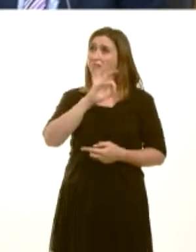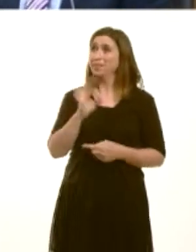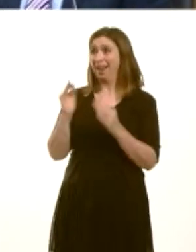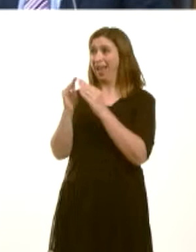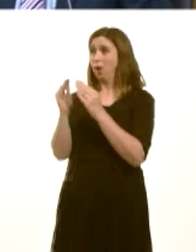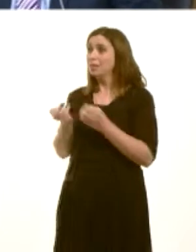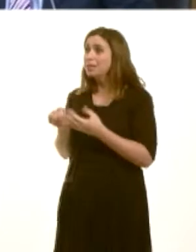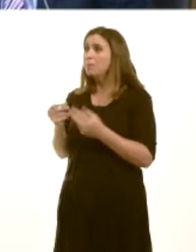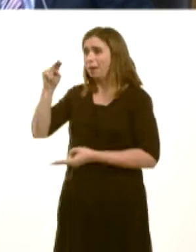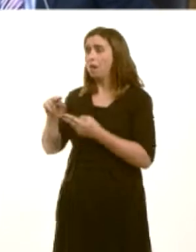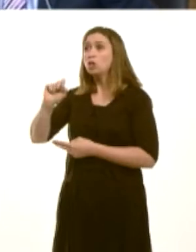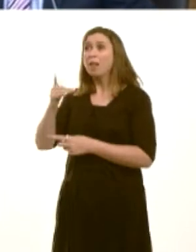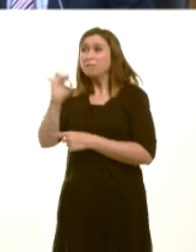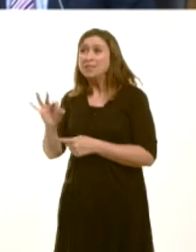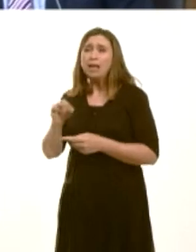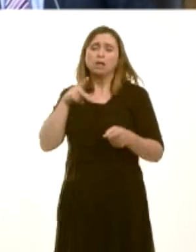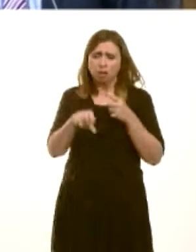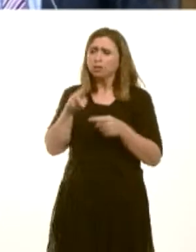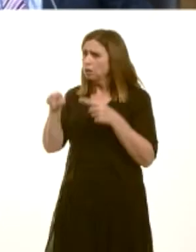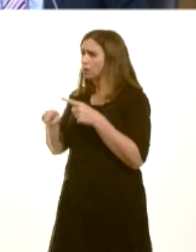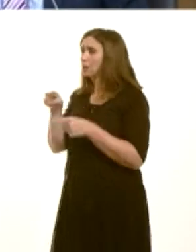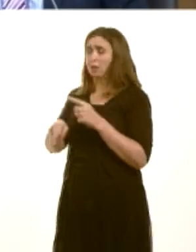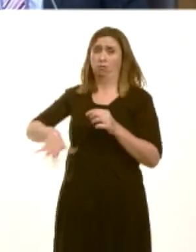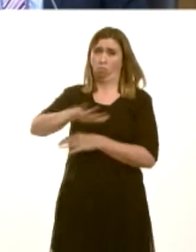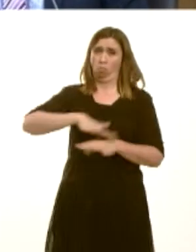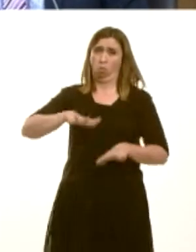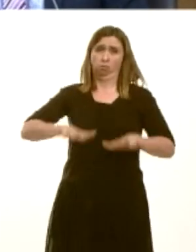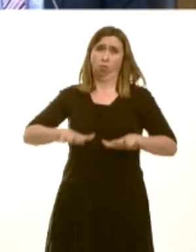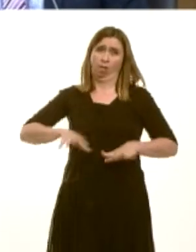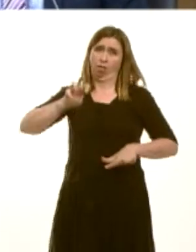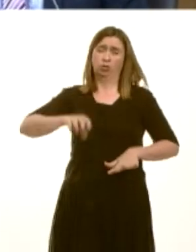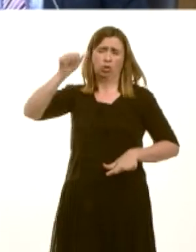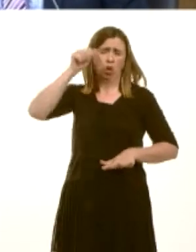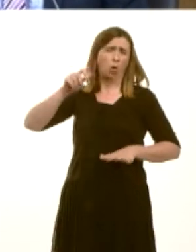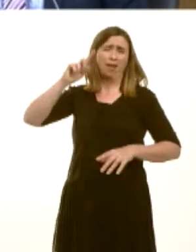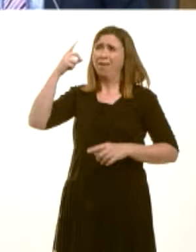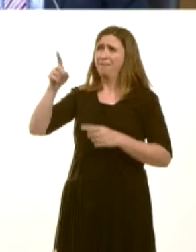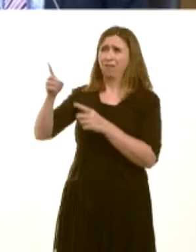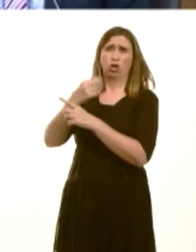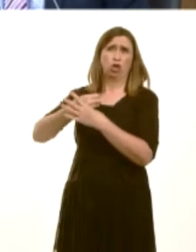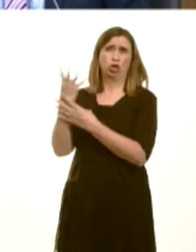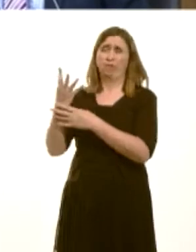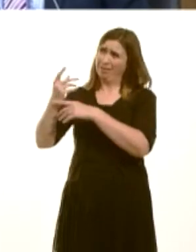12 per cent. I think we all know, and the people of Wales know, it would be an unmitigated disaster in recent history if the Tories were returned on 7 May.